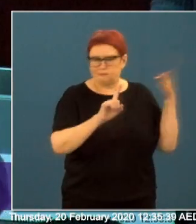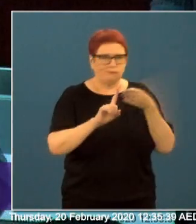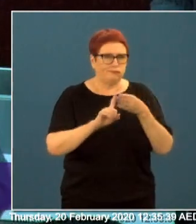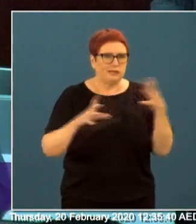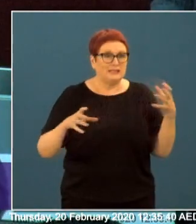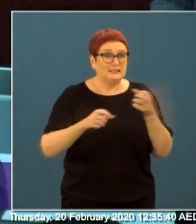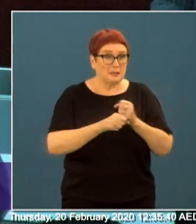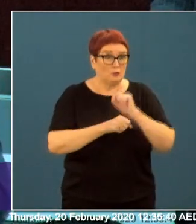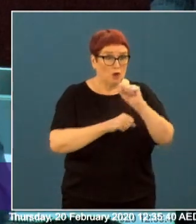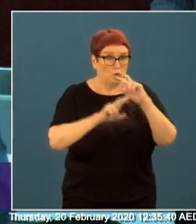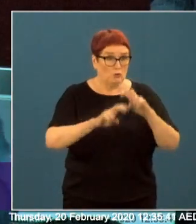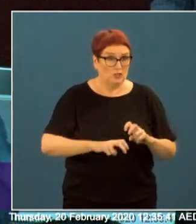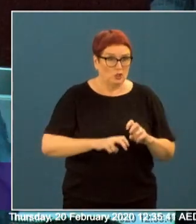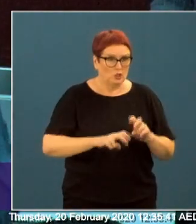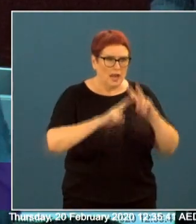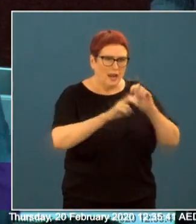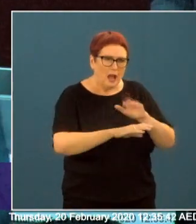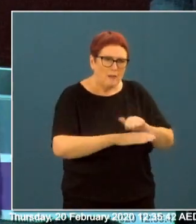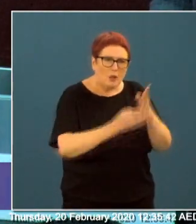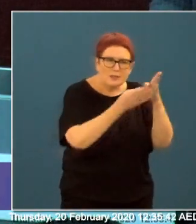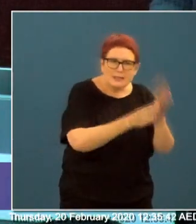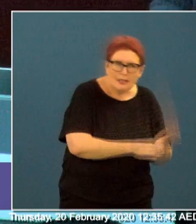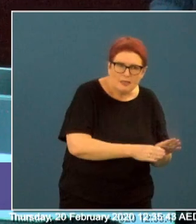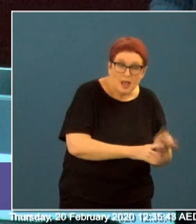at looking at deaths, and, importantly, preventable deaths,